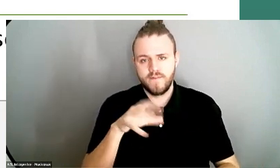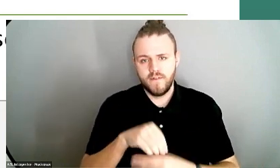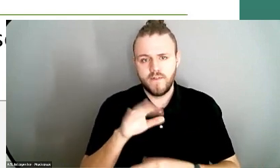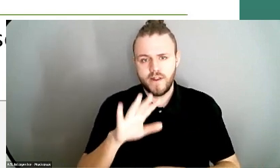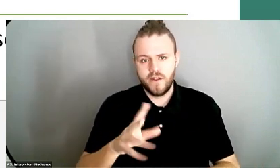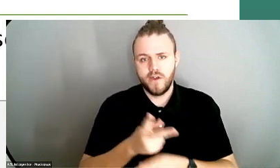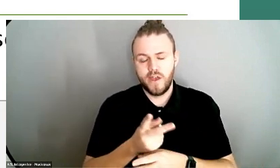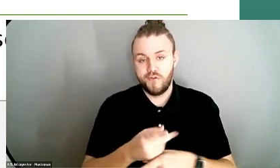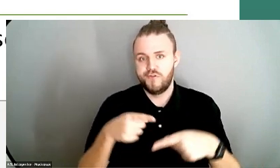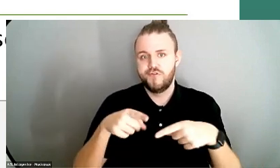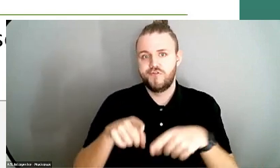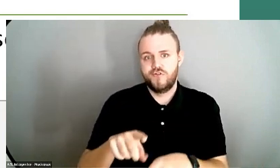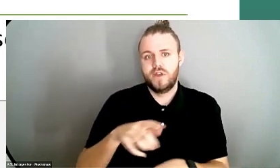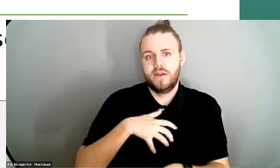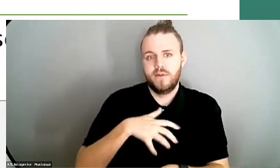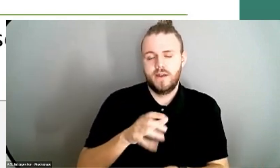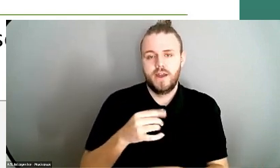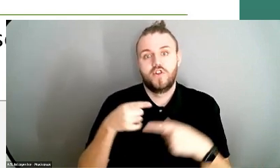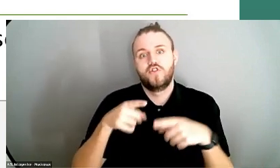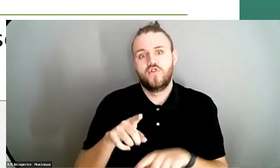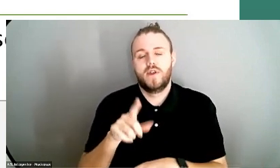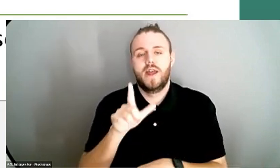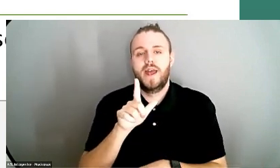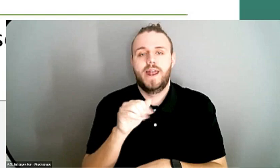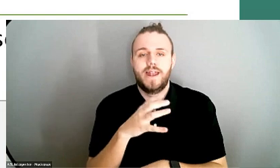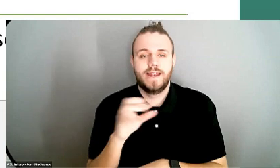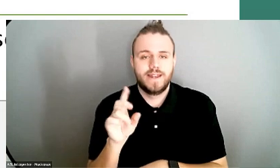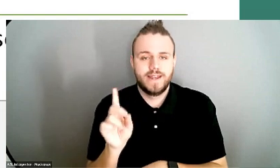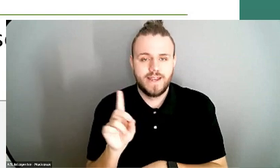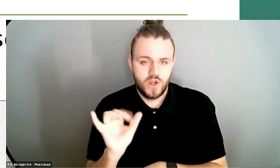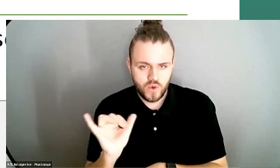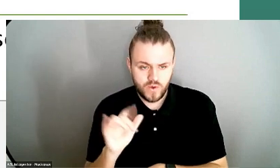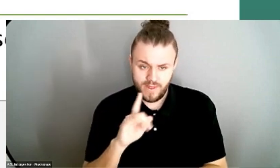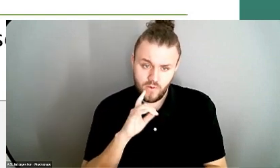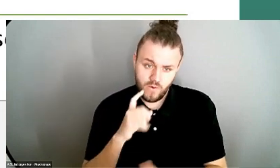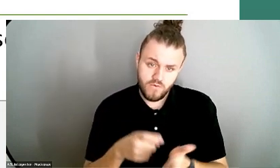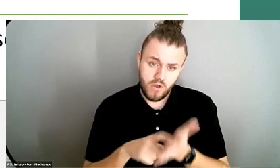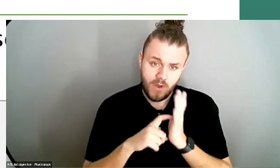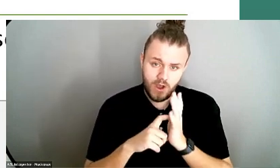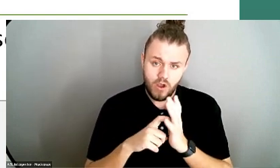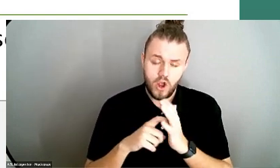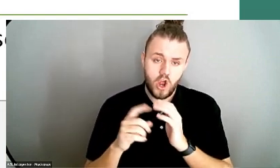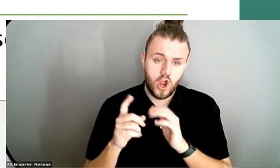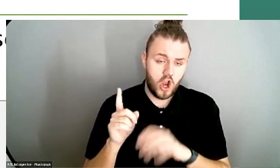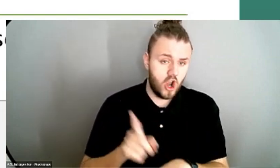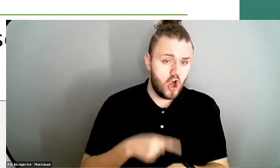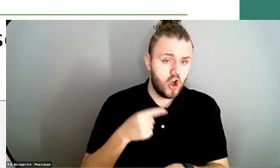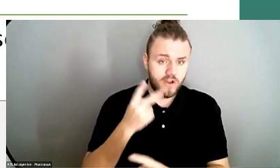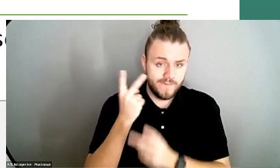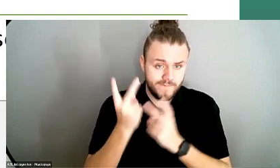pregnancy and during labor and delivery. And this requires longer visits and more frequent visits